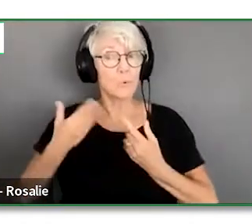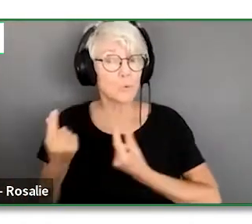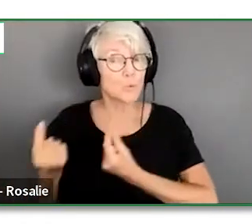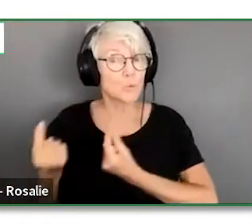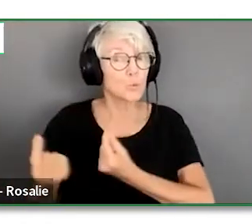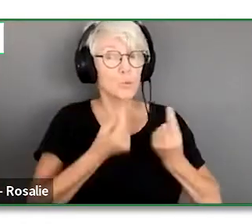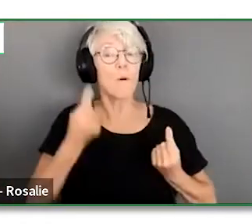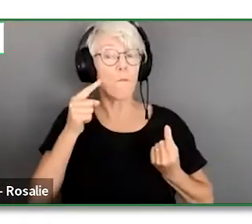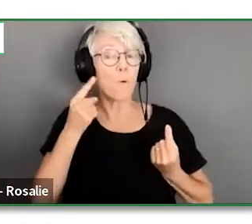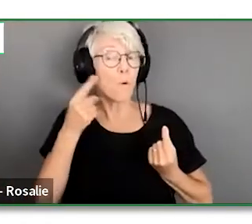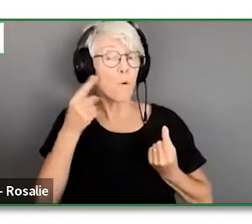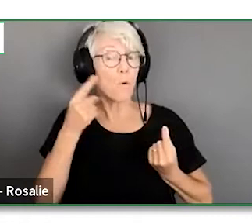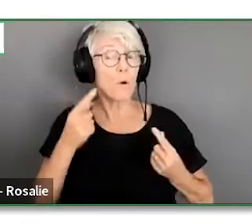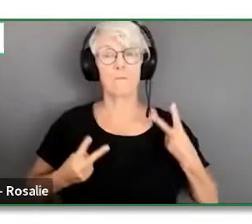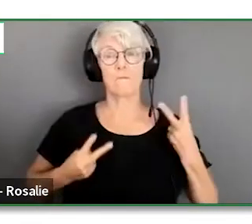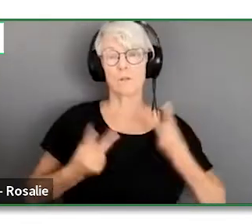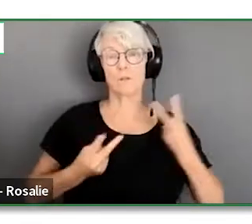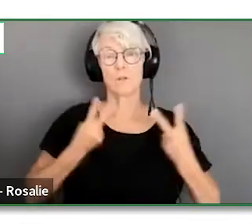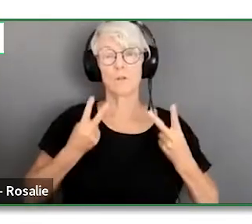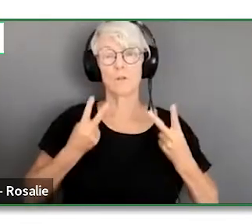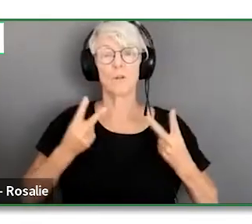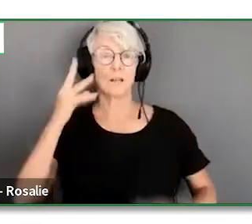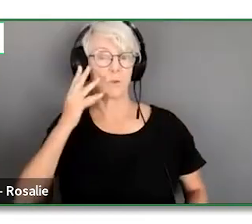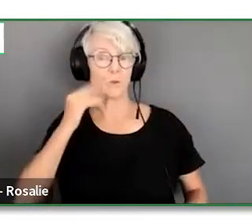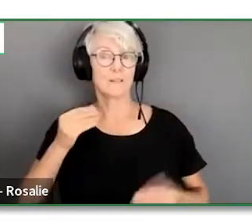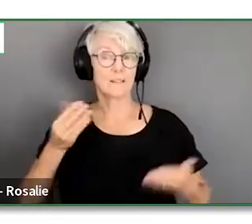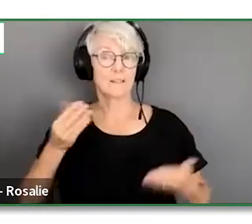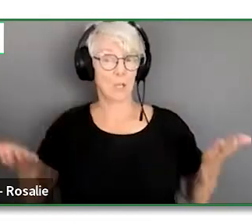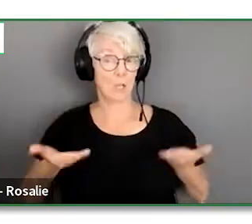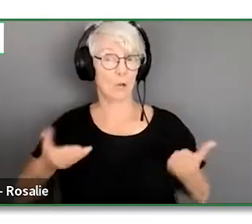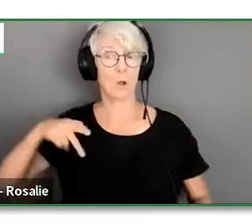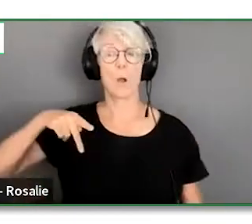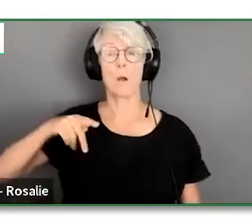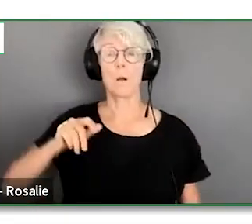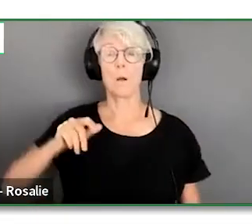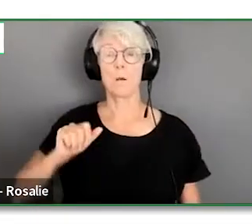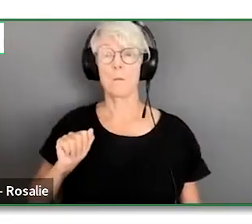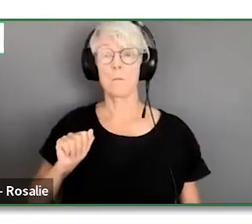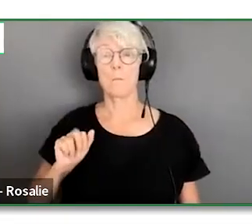experience at Parks Canada. I'm going to start in French.